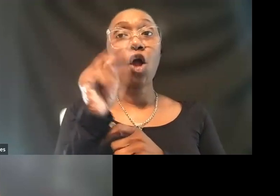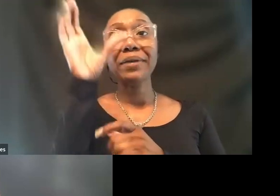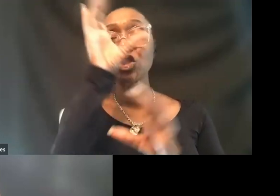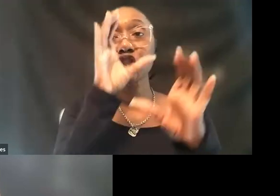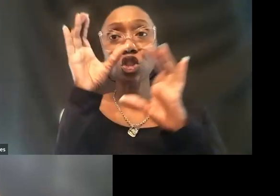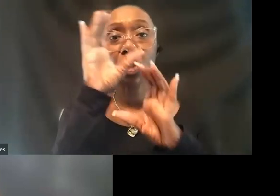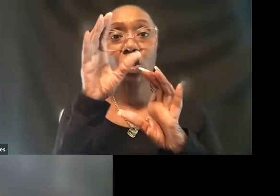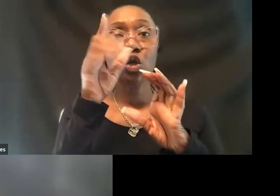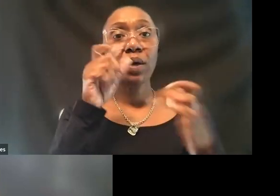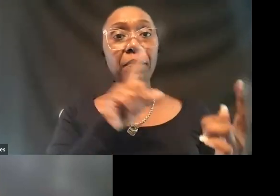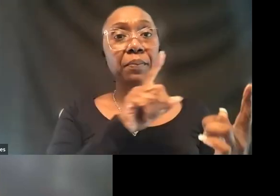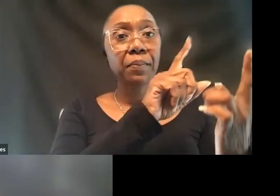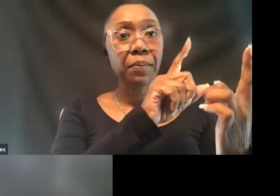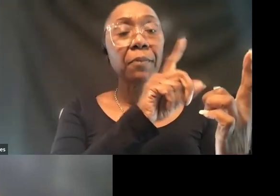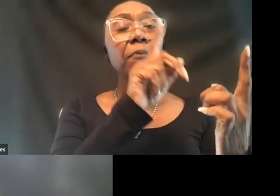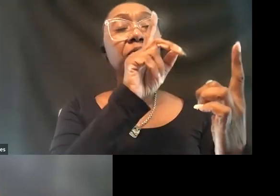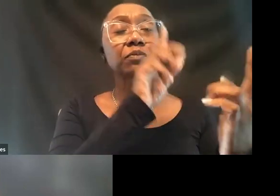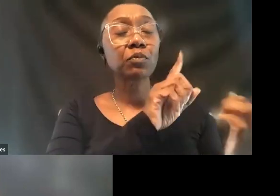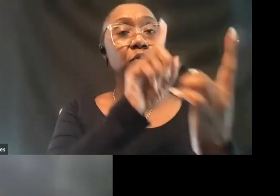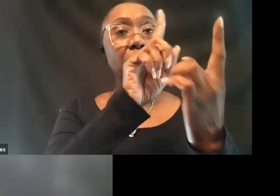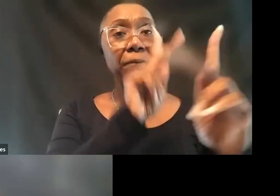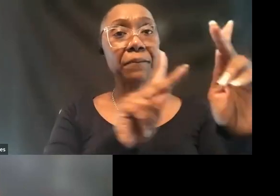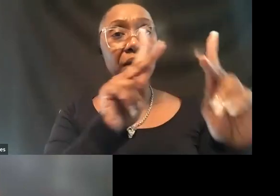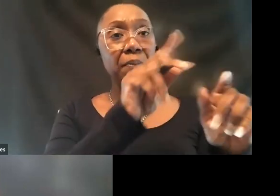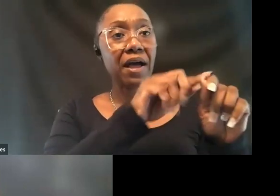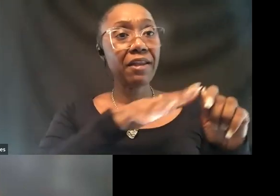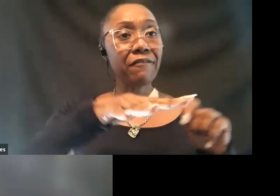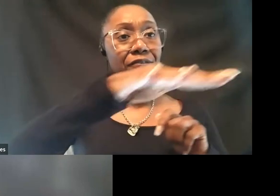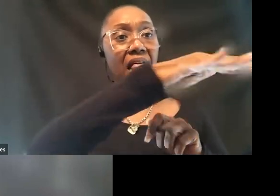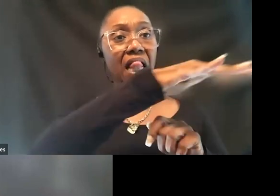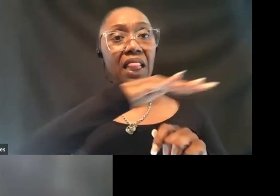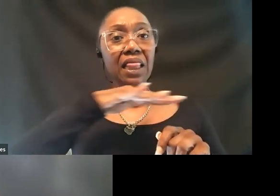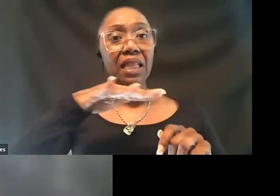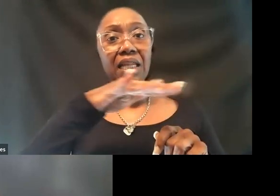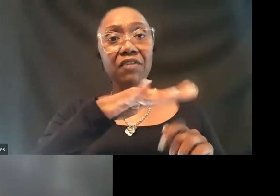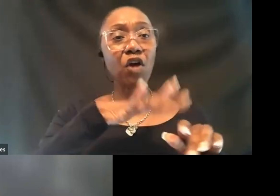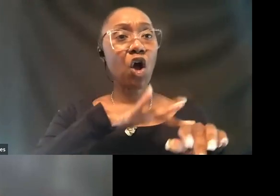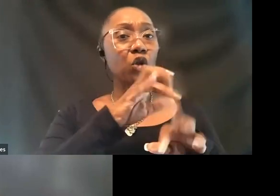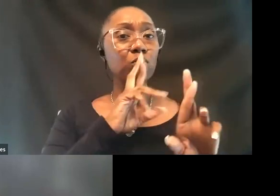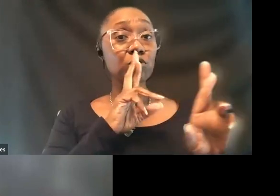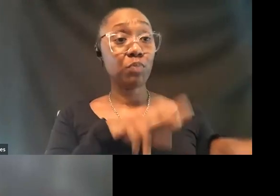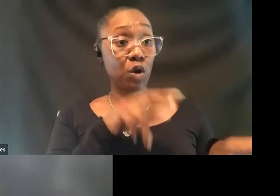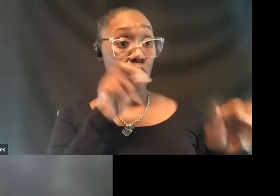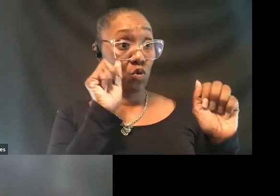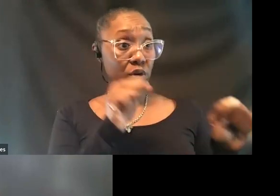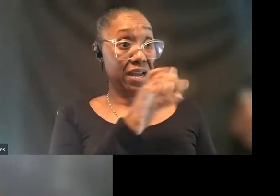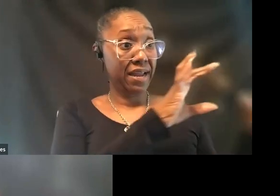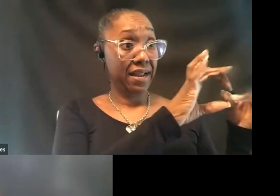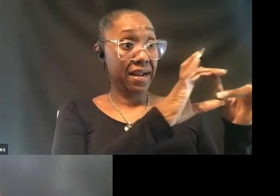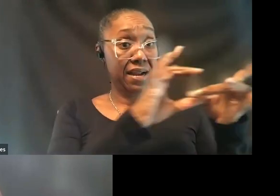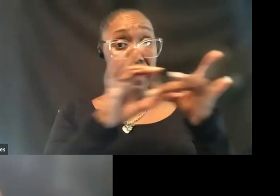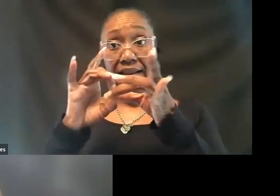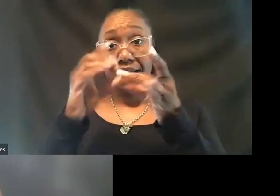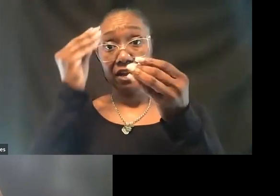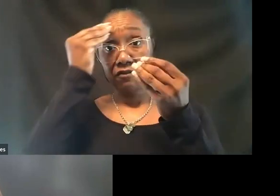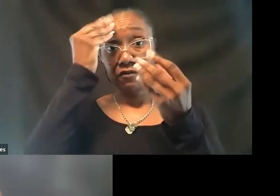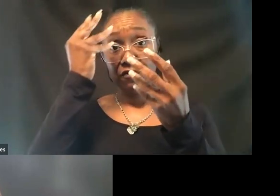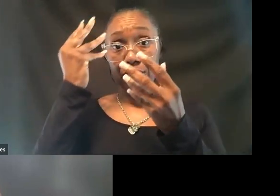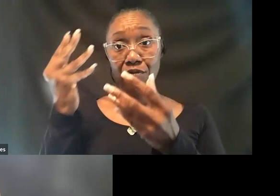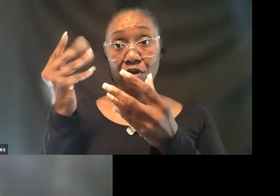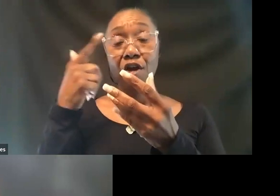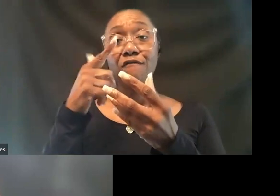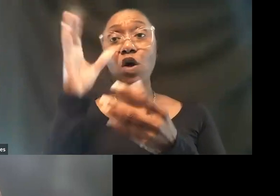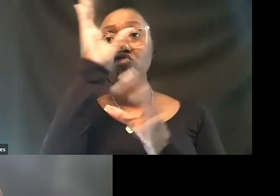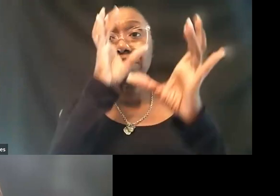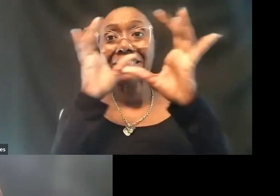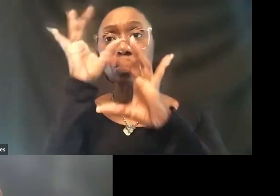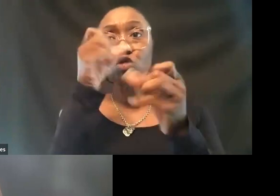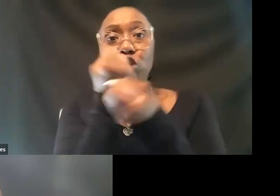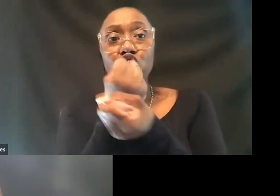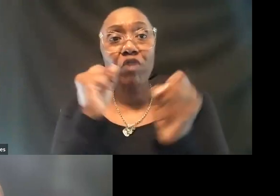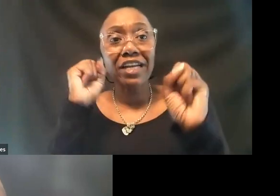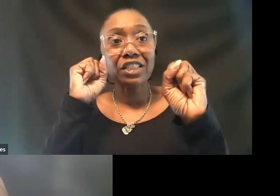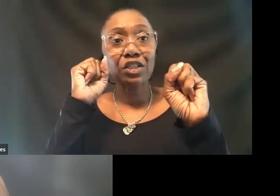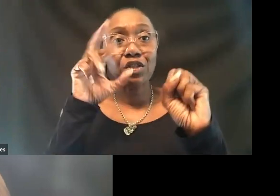In the field, especially early in a response. Is there a way to link this information? To urban search and rescue in the field.